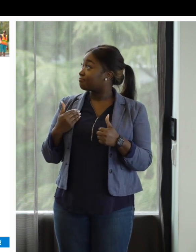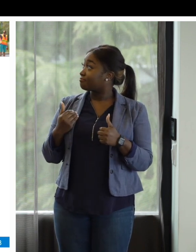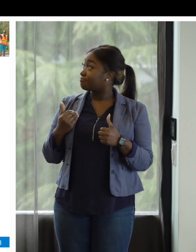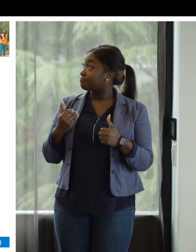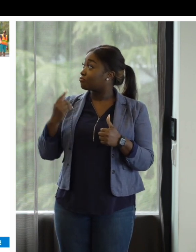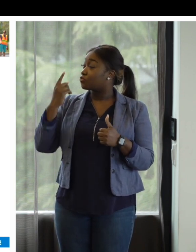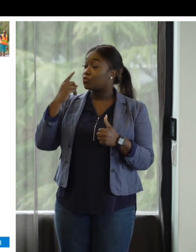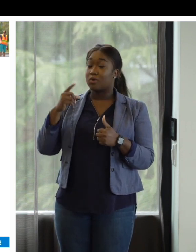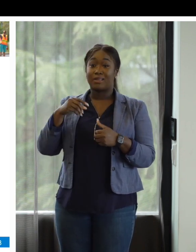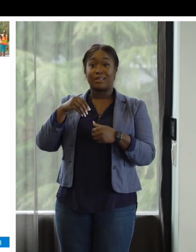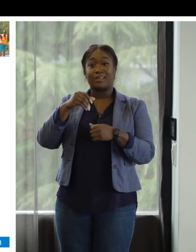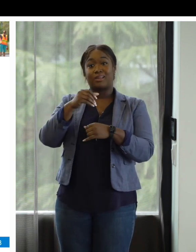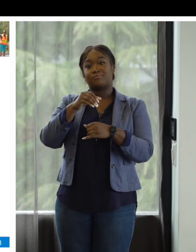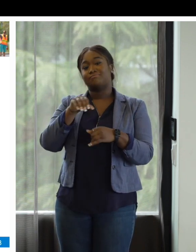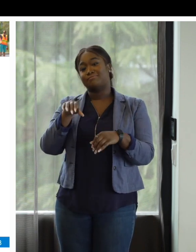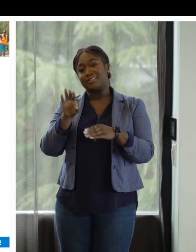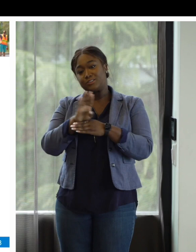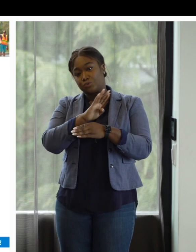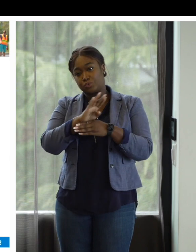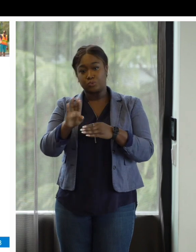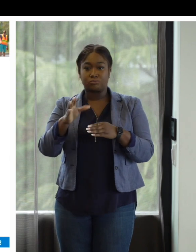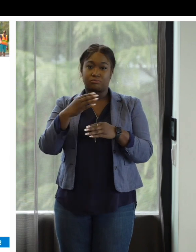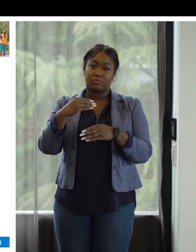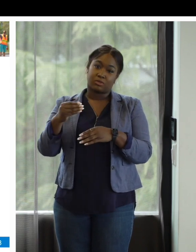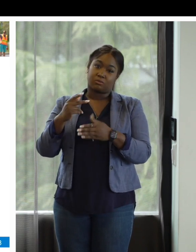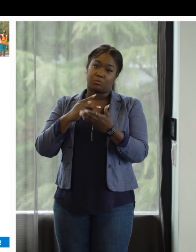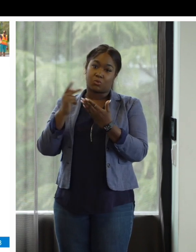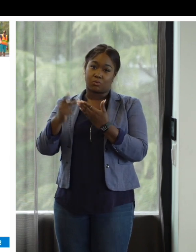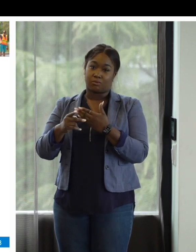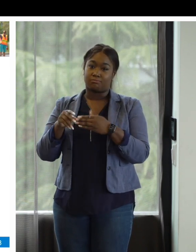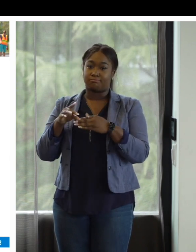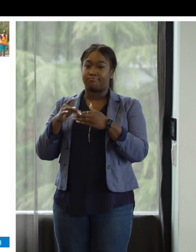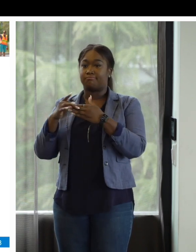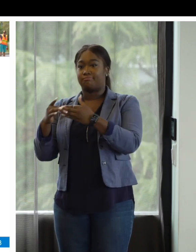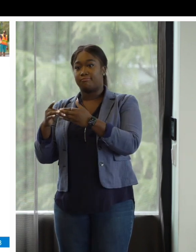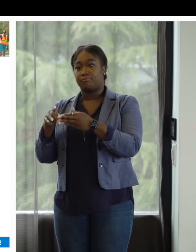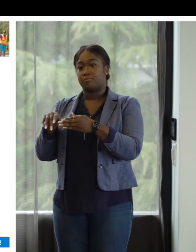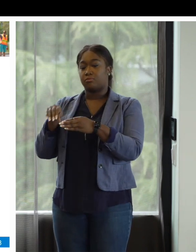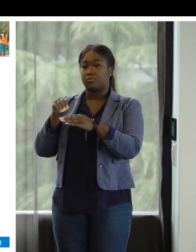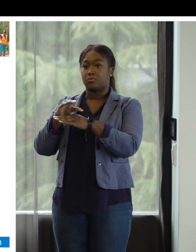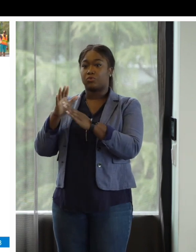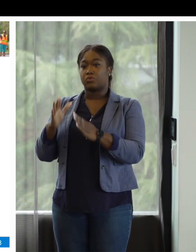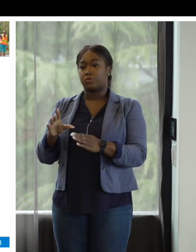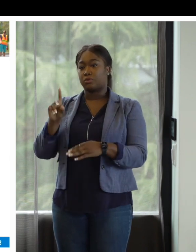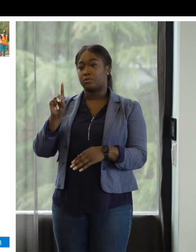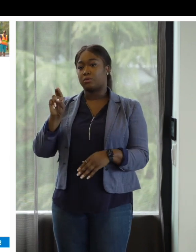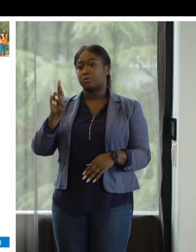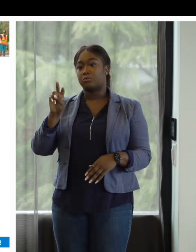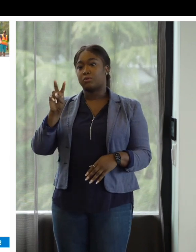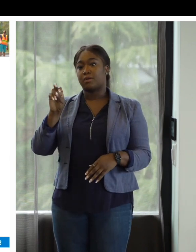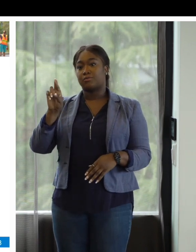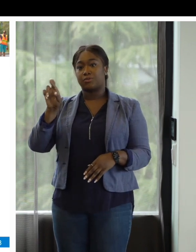drivers. That address that -- who was going to be invited